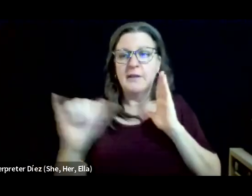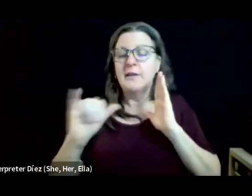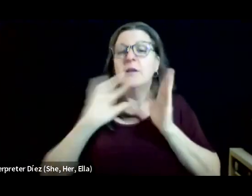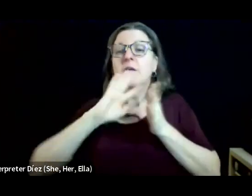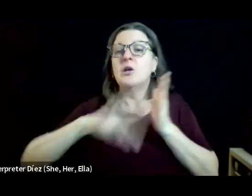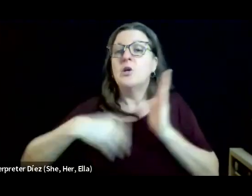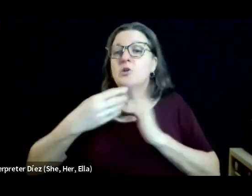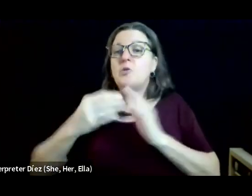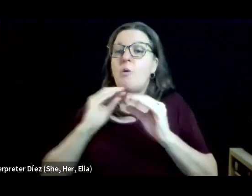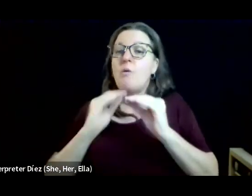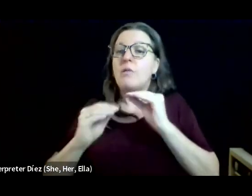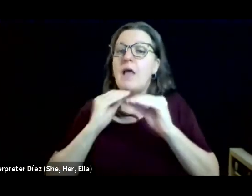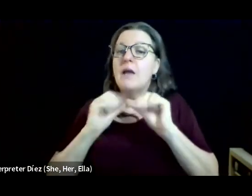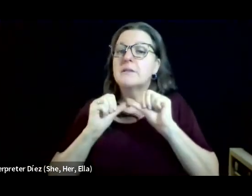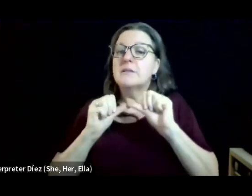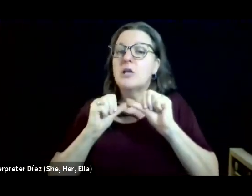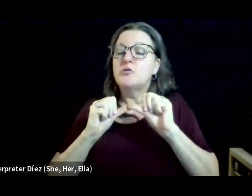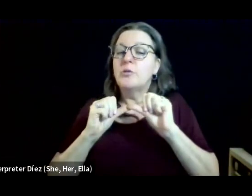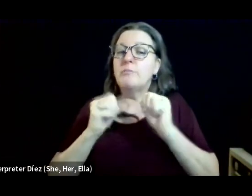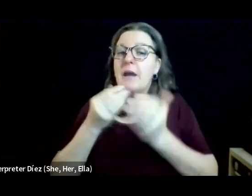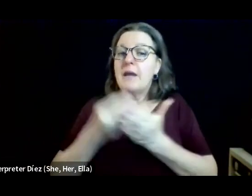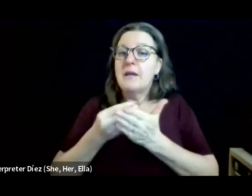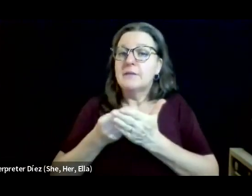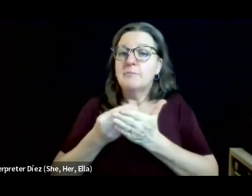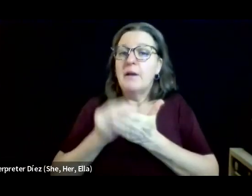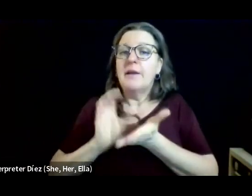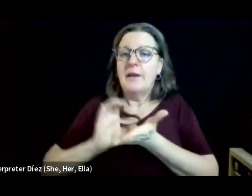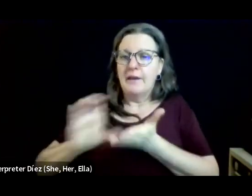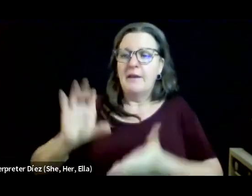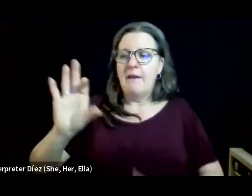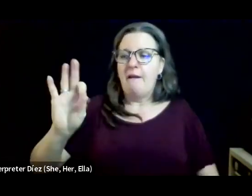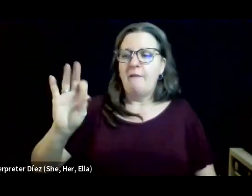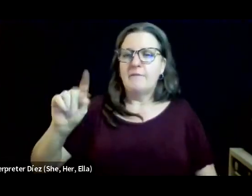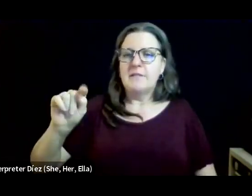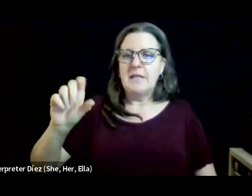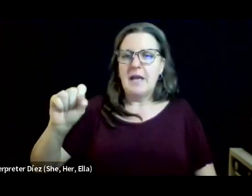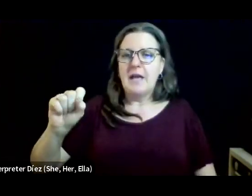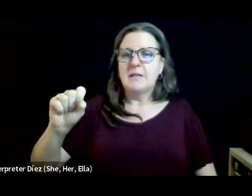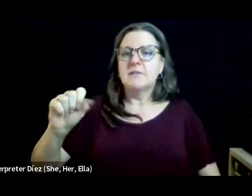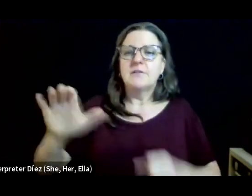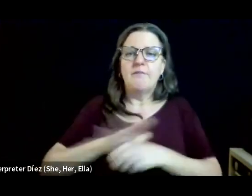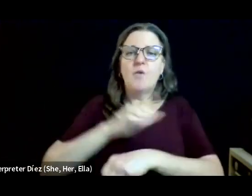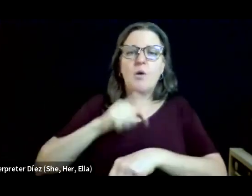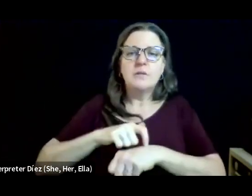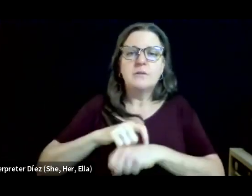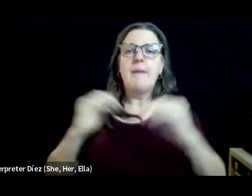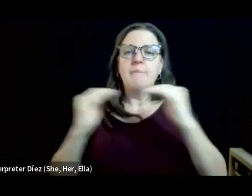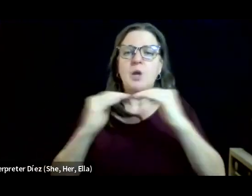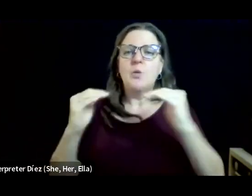was put out by FTES: Full-Time Equivalent Students. Thank you.